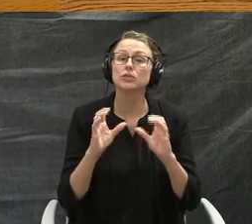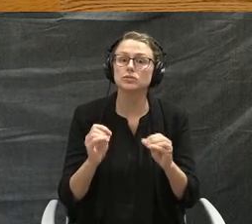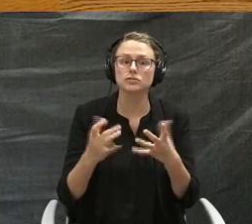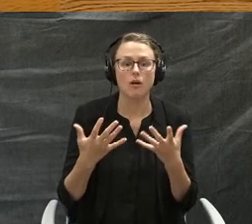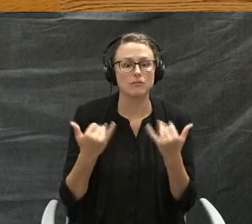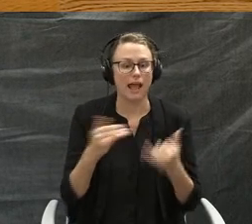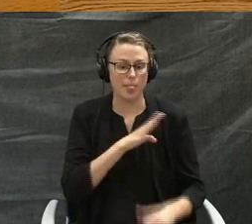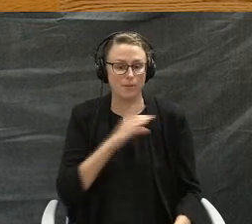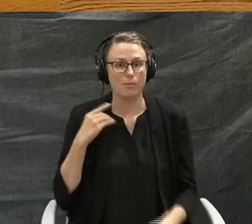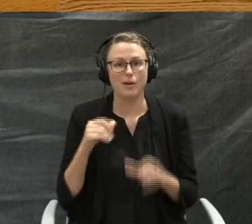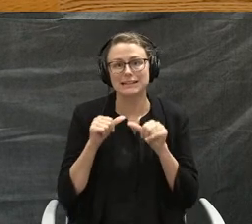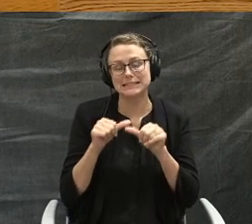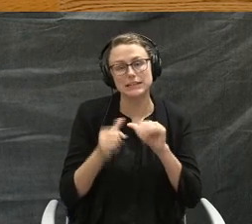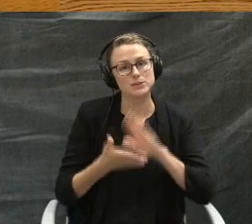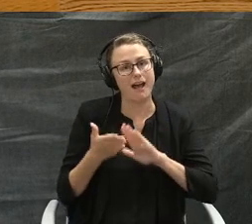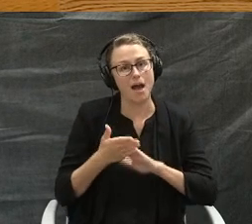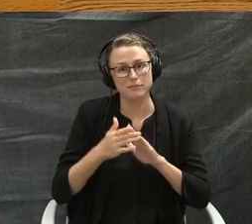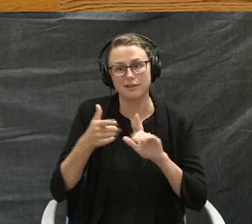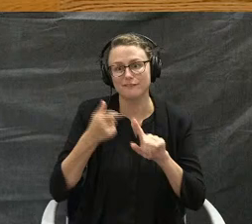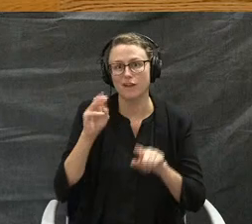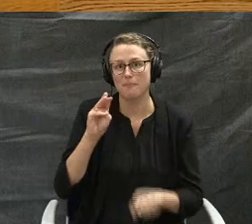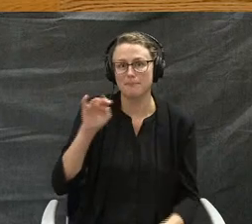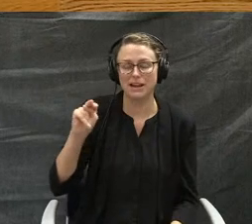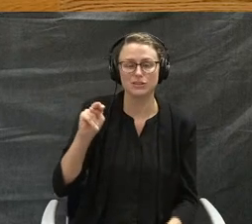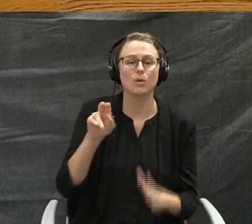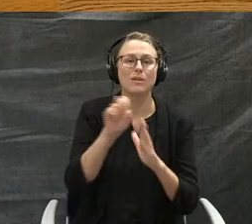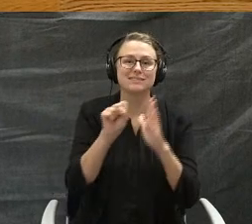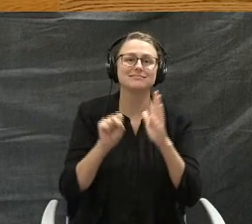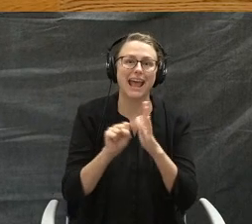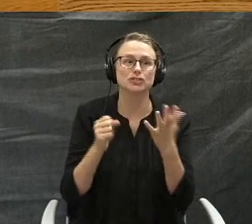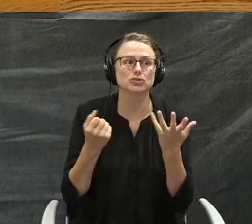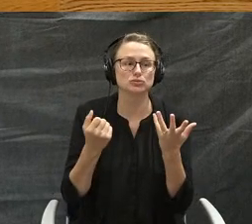And so as the board continues to operate under Minnesota statute